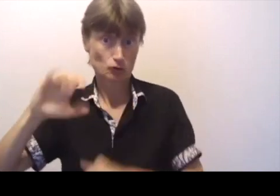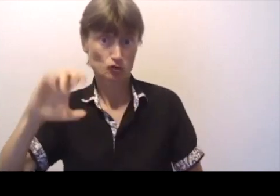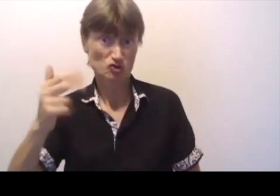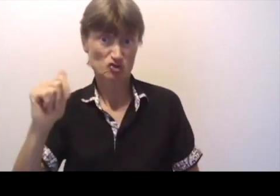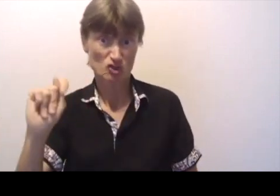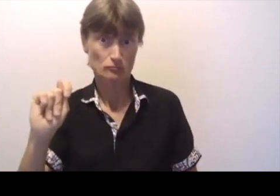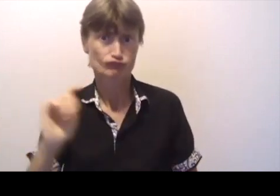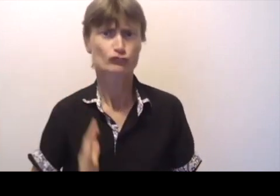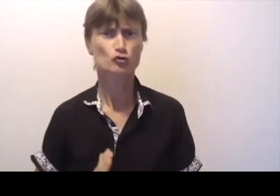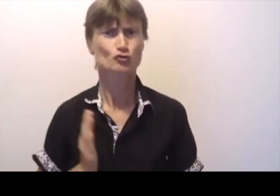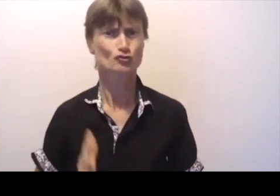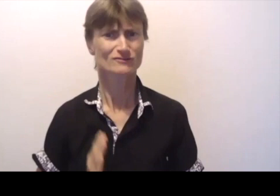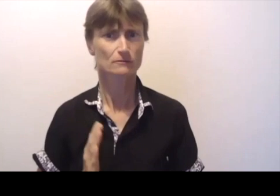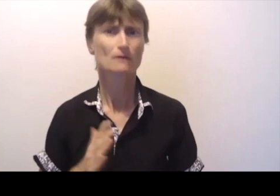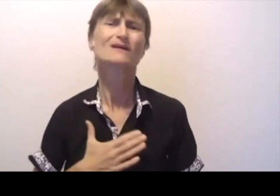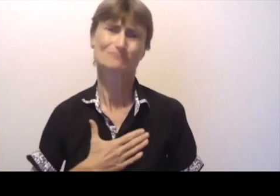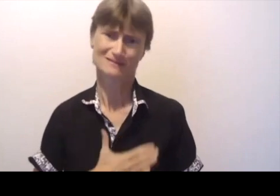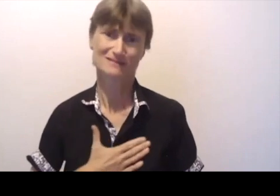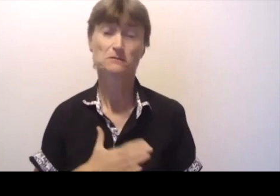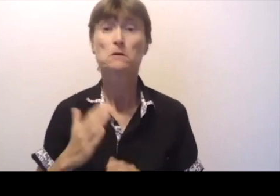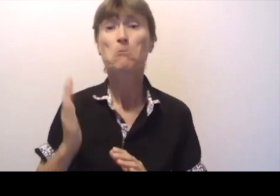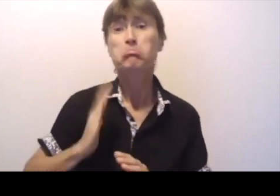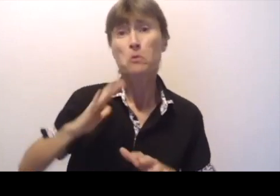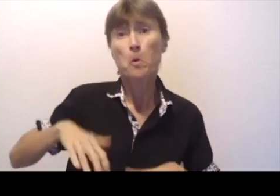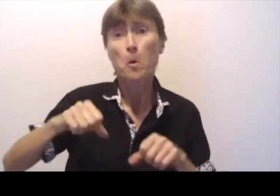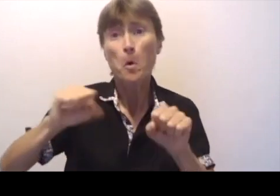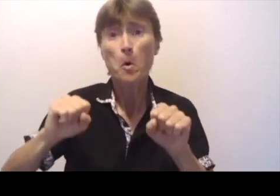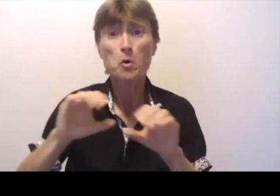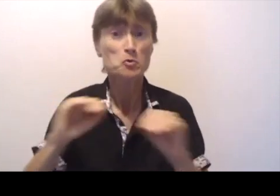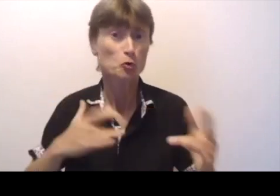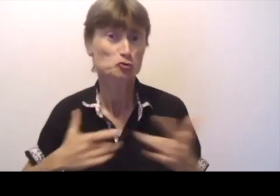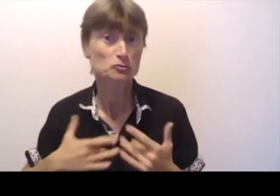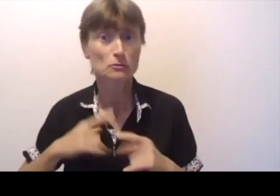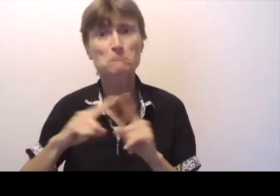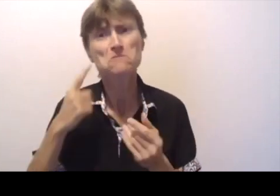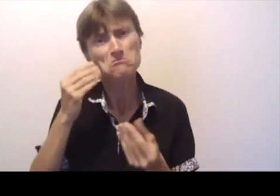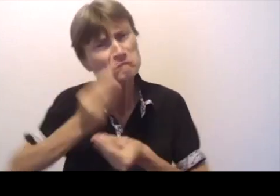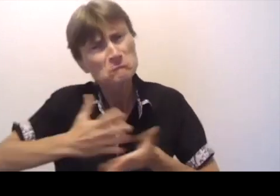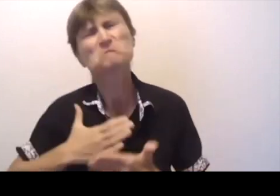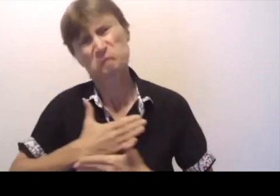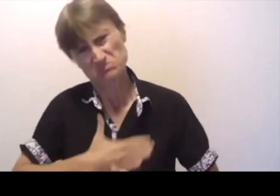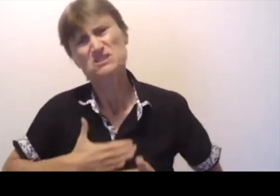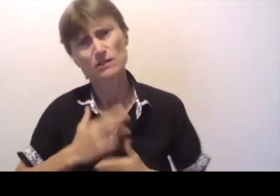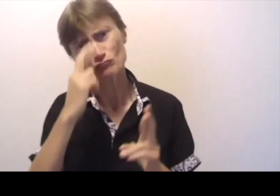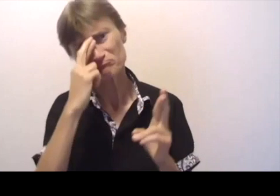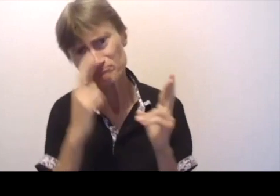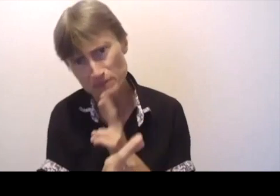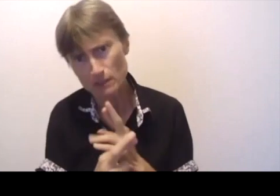but let's just be kind let's look out for one another we do have some moderators in case uh things are required on that end